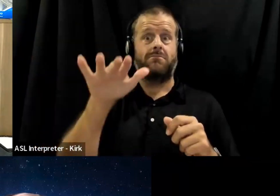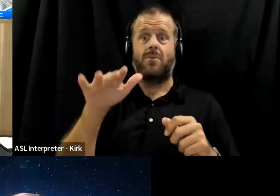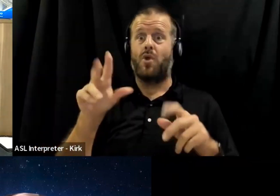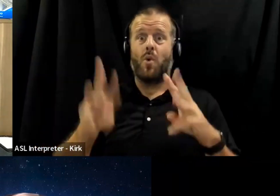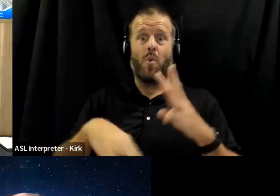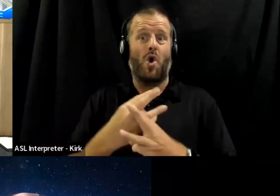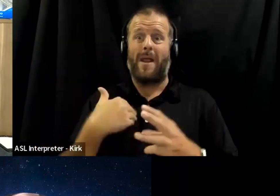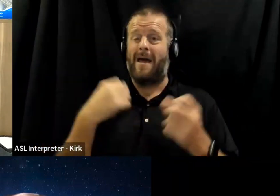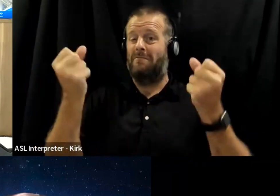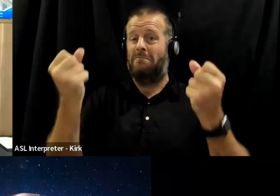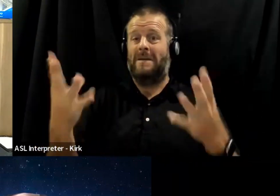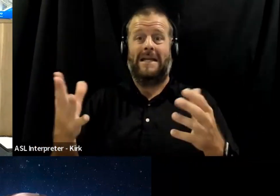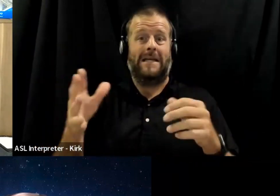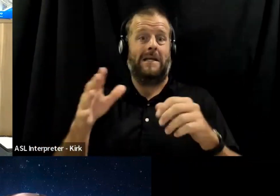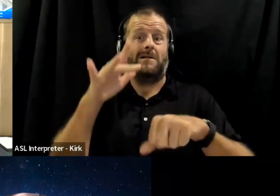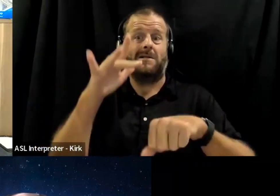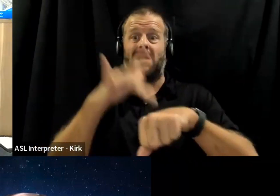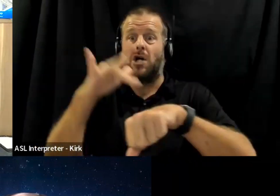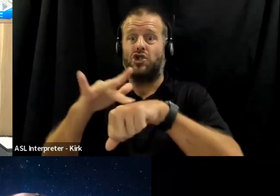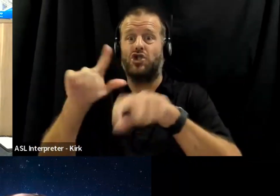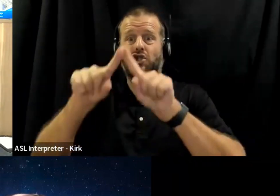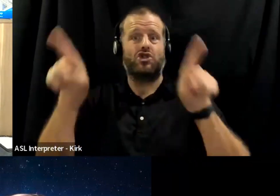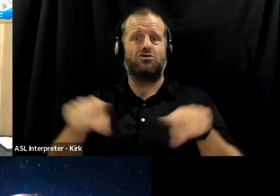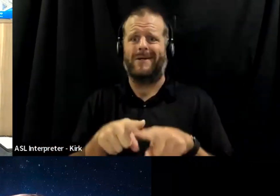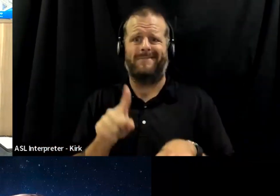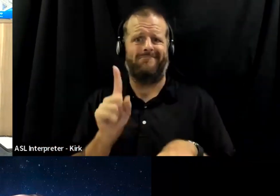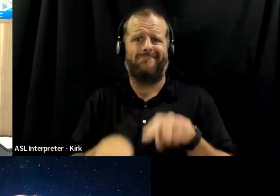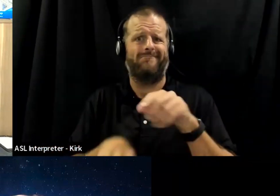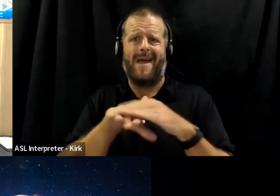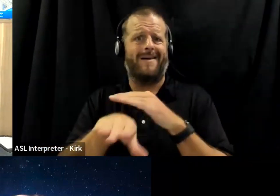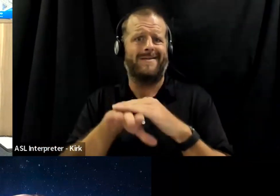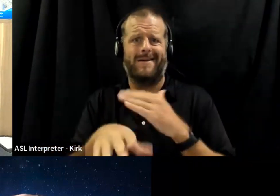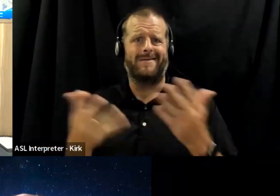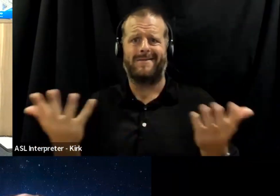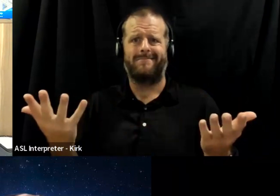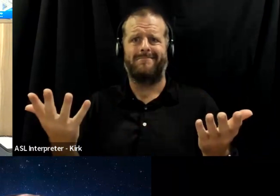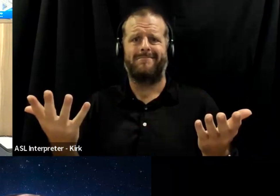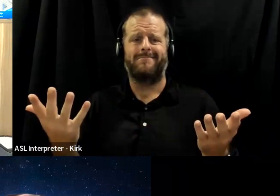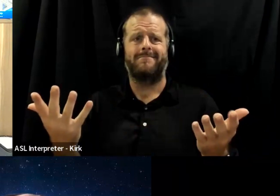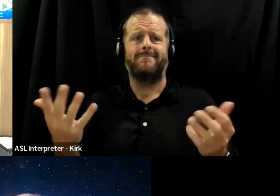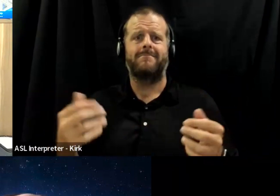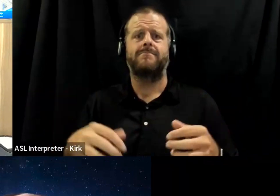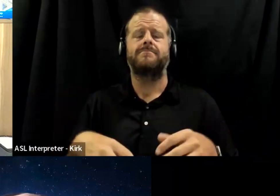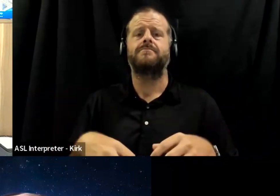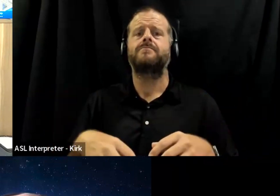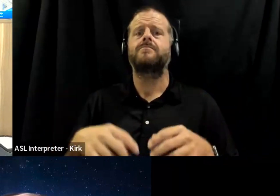all over consumer and office technology. There are lots of platforms, software